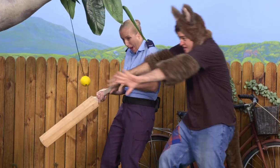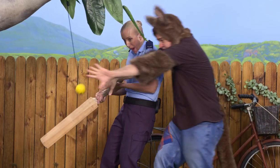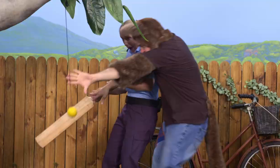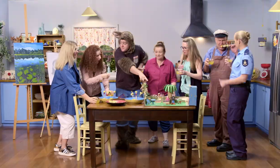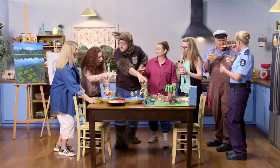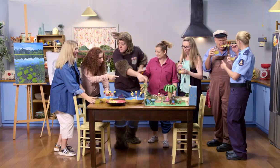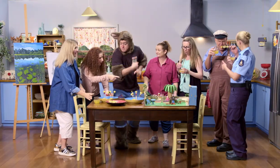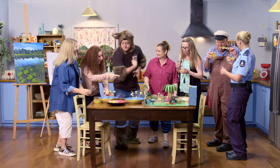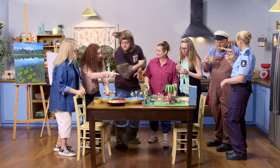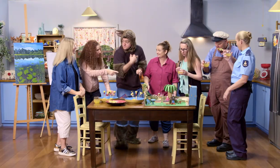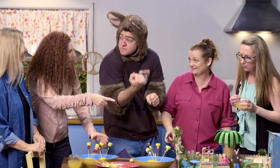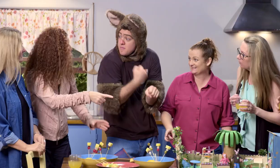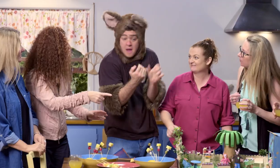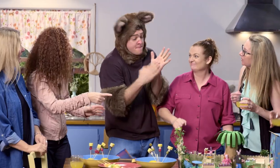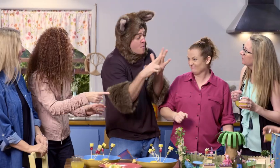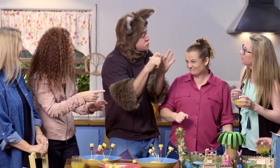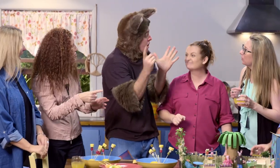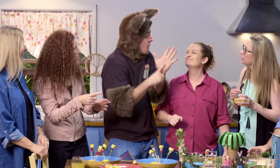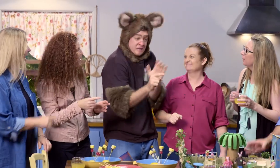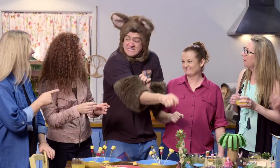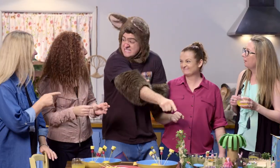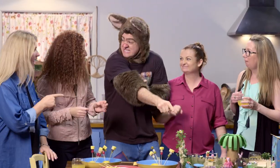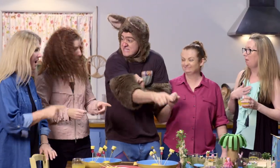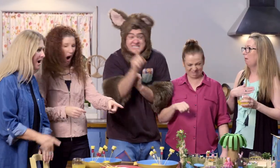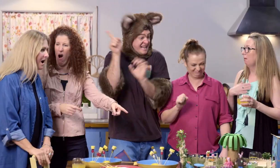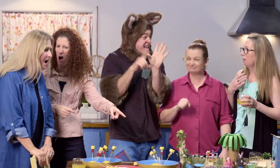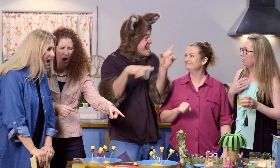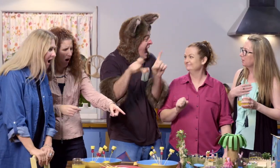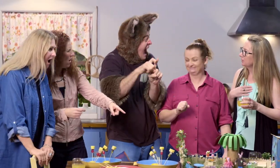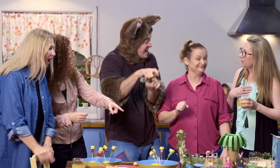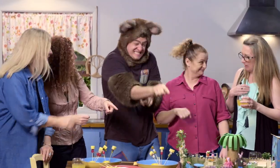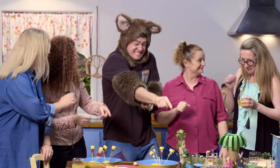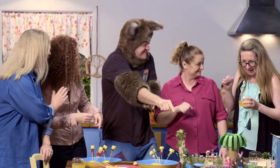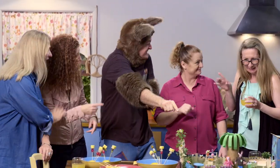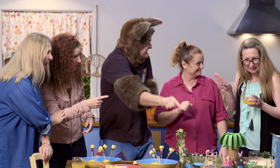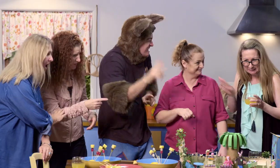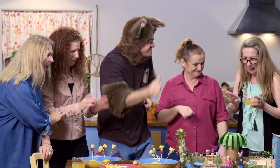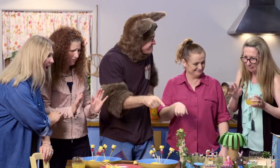Right, stop. Look, everyone. Sally and I made this model. It's a model of Sally's backyard. Wow!